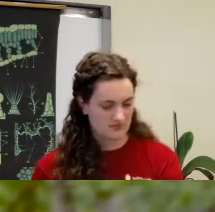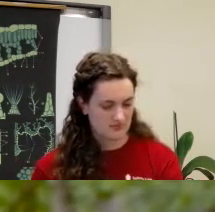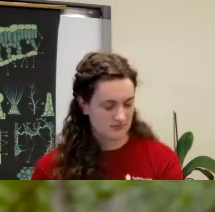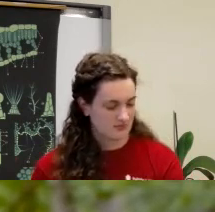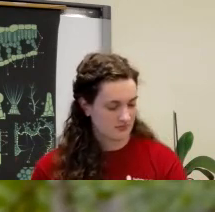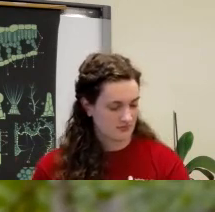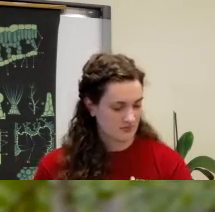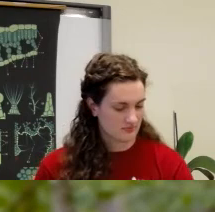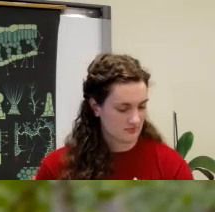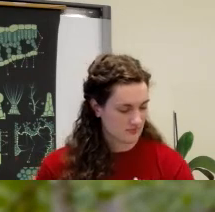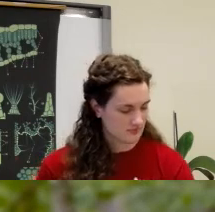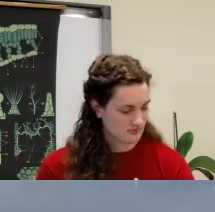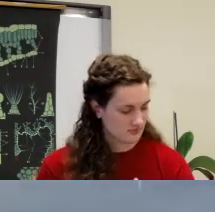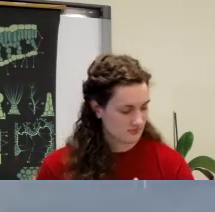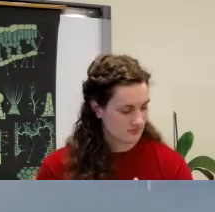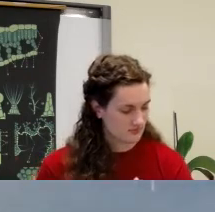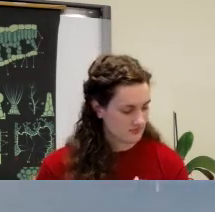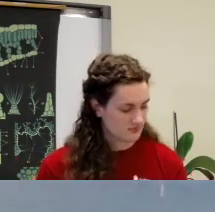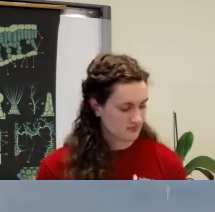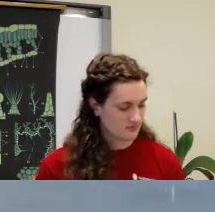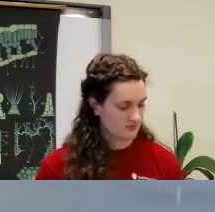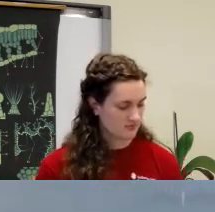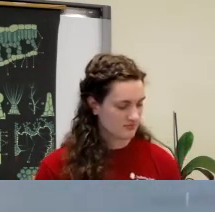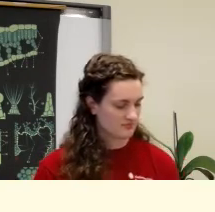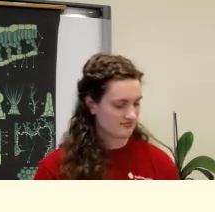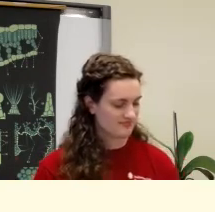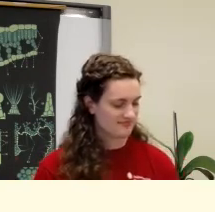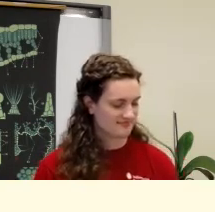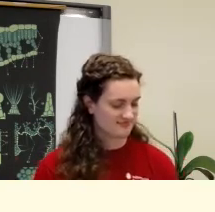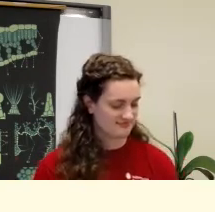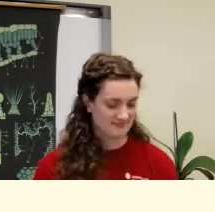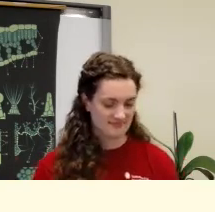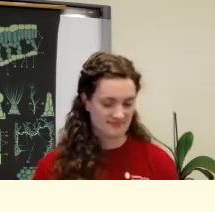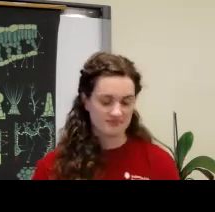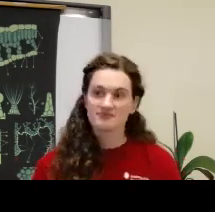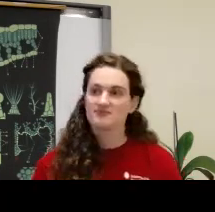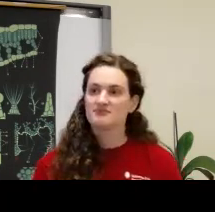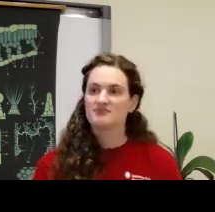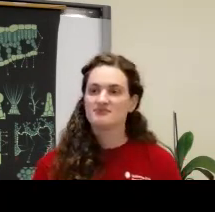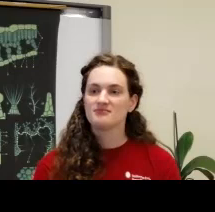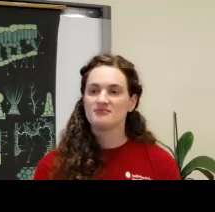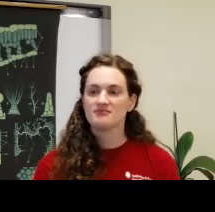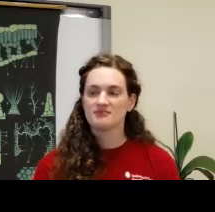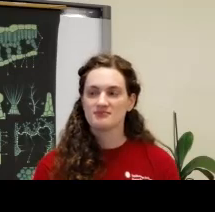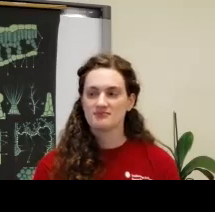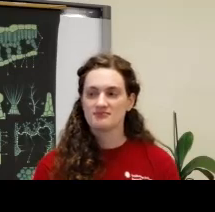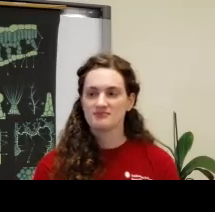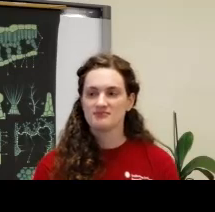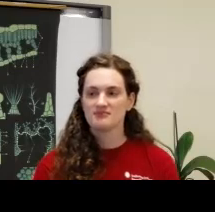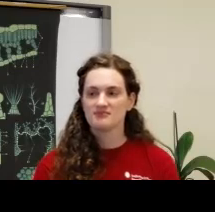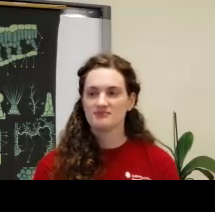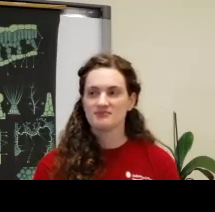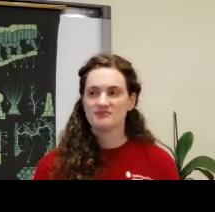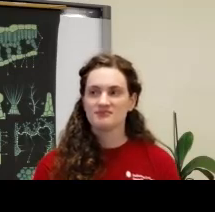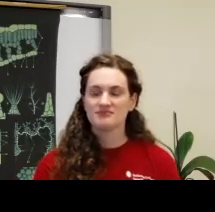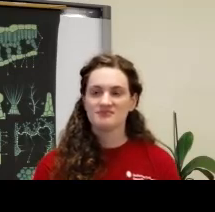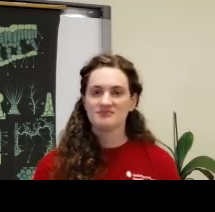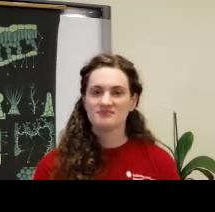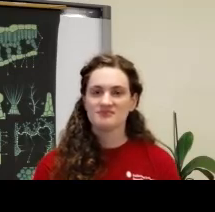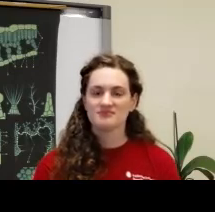So things like human activities like land use change or nutrient pollution or climate change. What are all those different human caused factors doing to our environment?